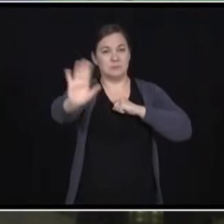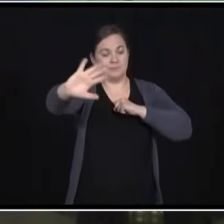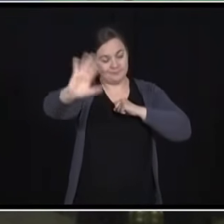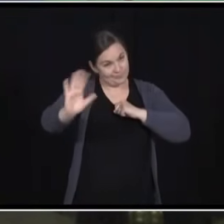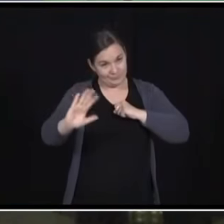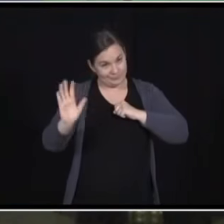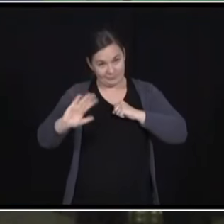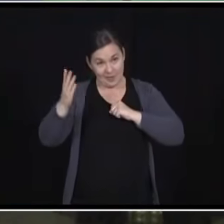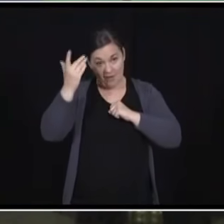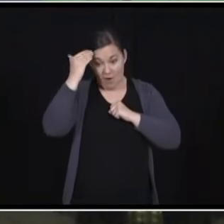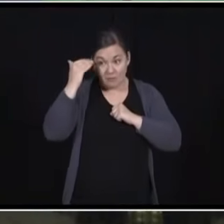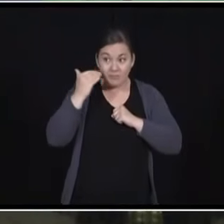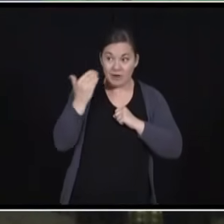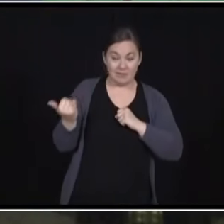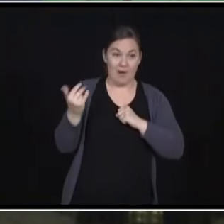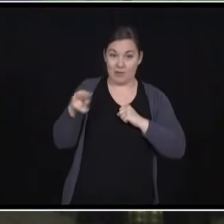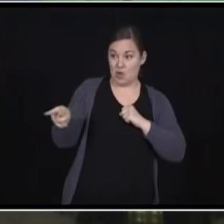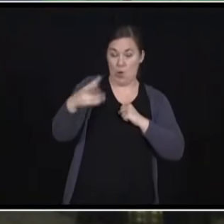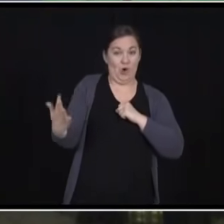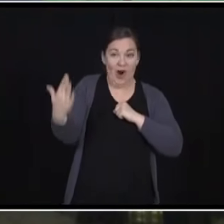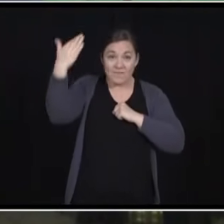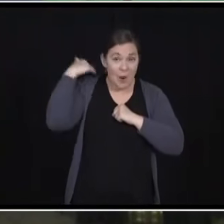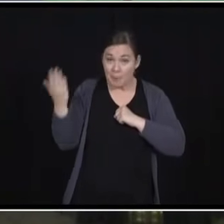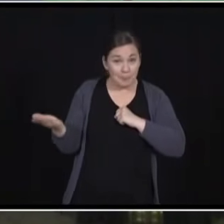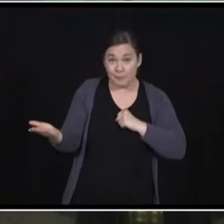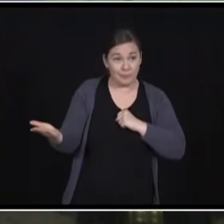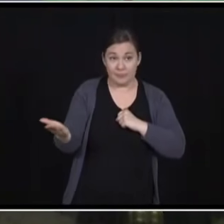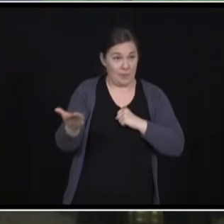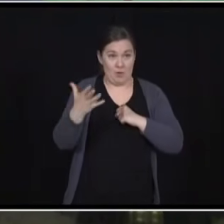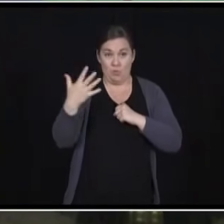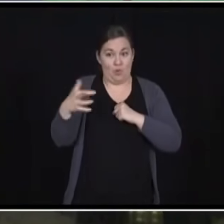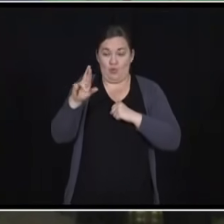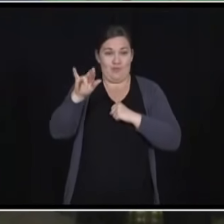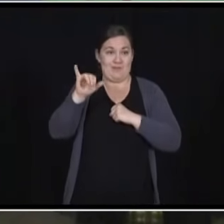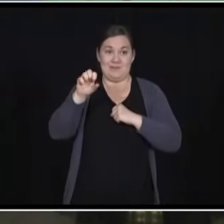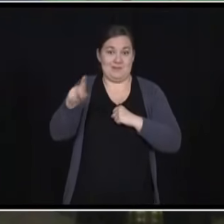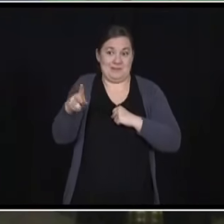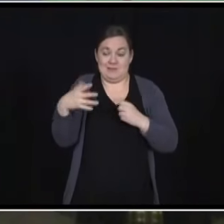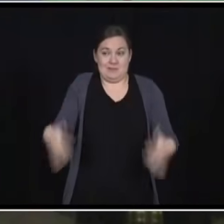If you want to continue and keep dragging this out we are putting hospital capacity